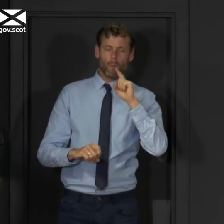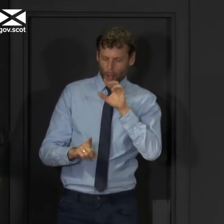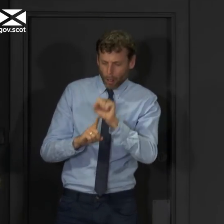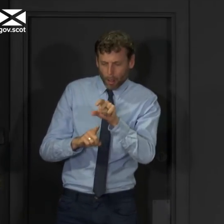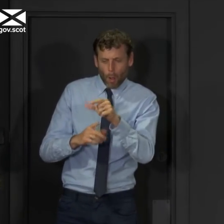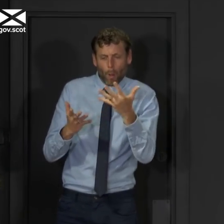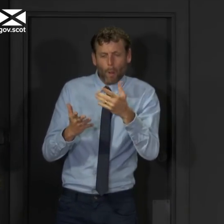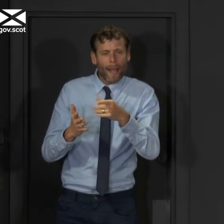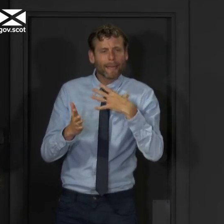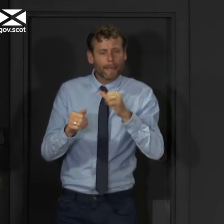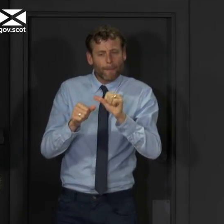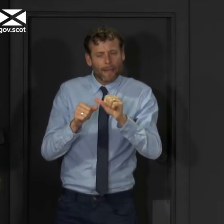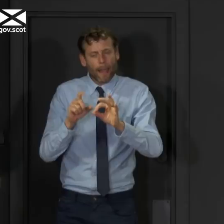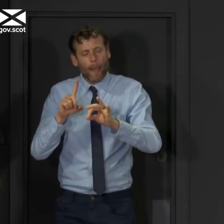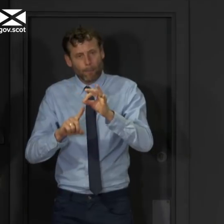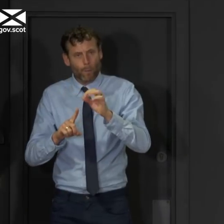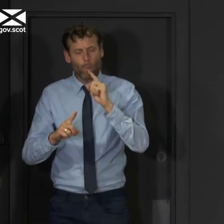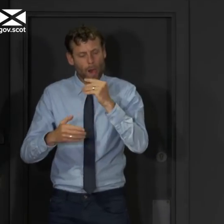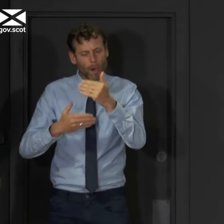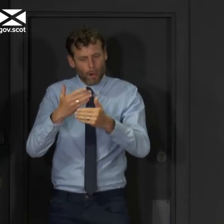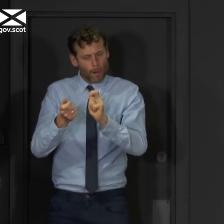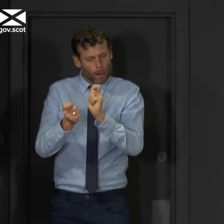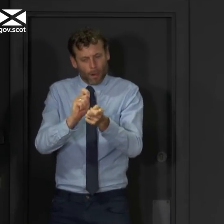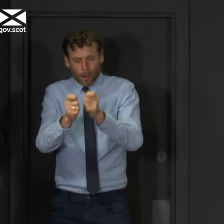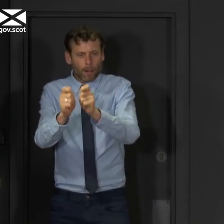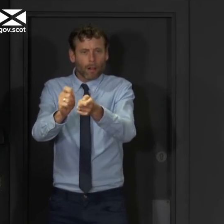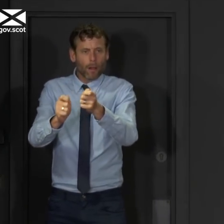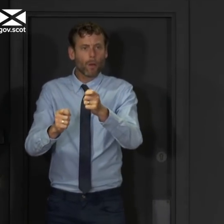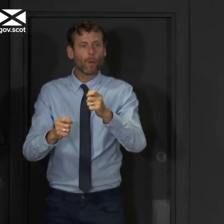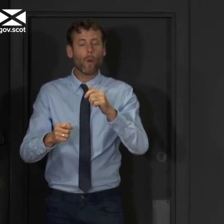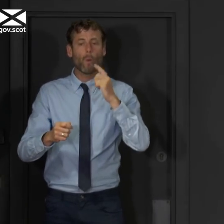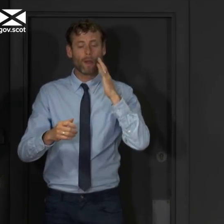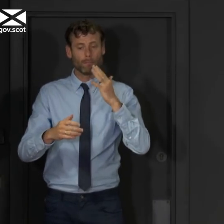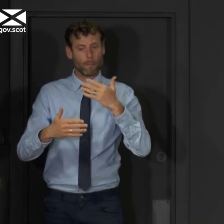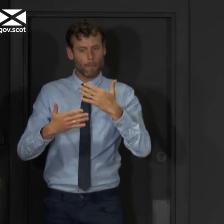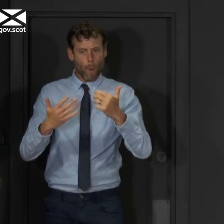as and when they arise and as the system becomes ever more established.